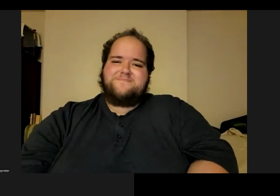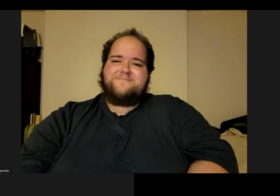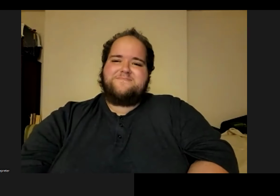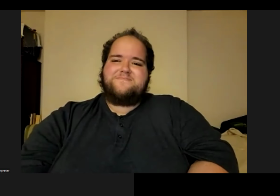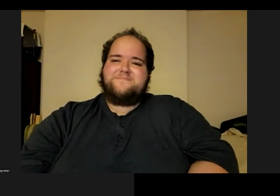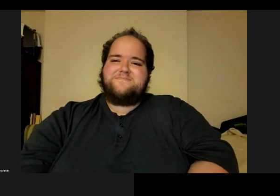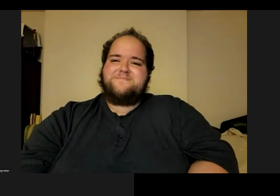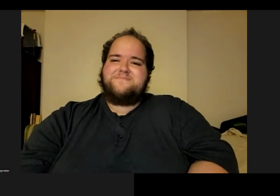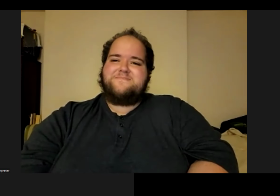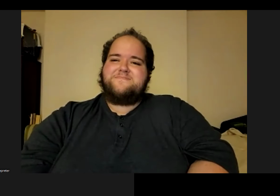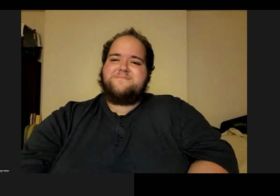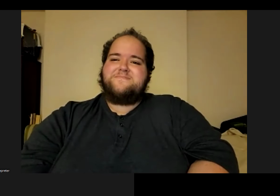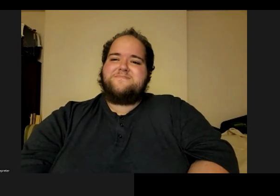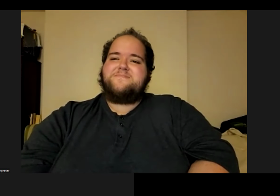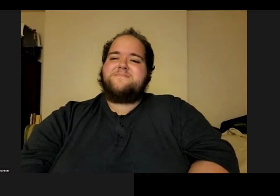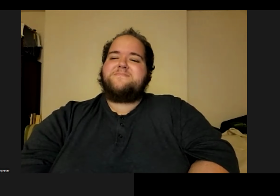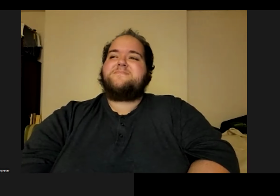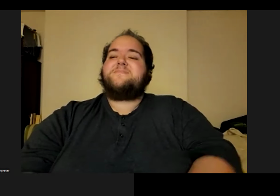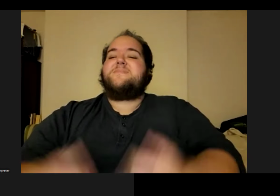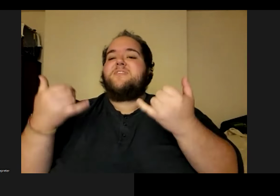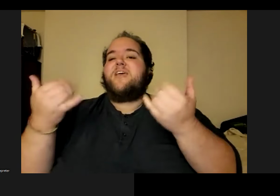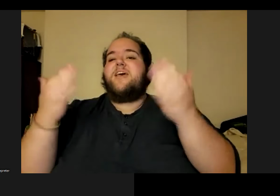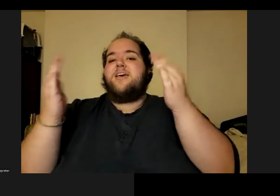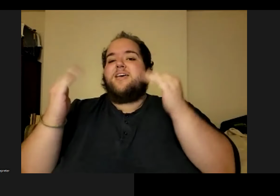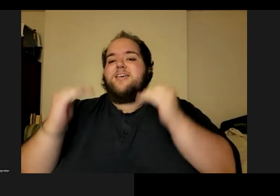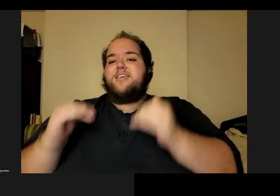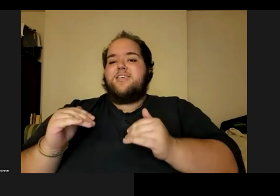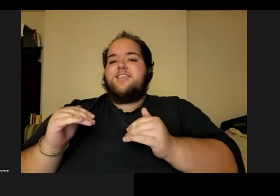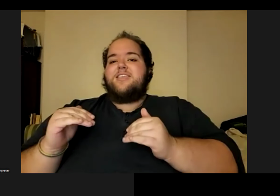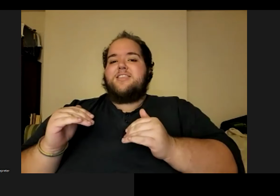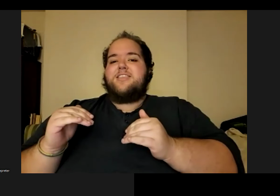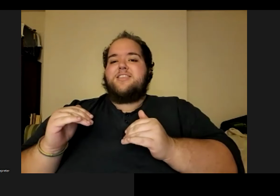I'm going to move on to move on. Artist statement.